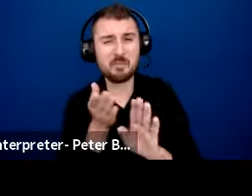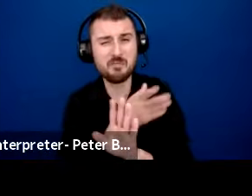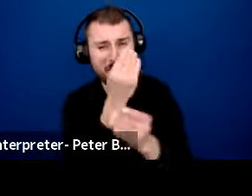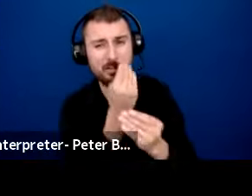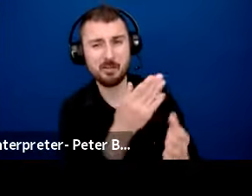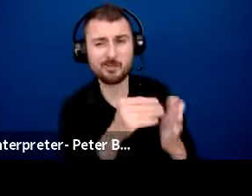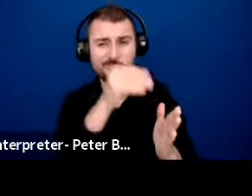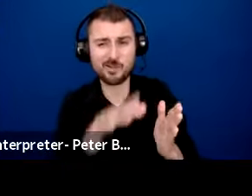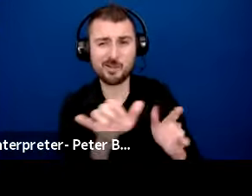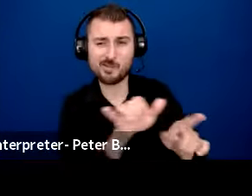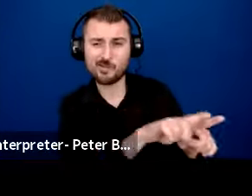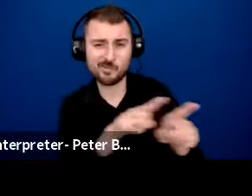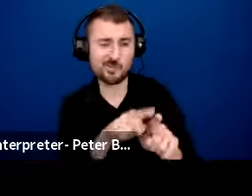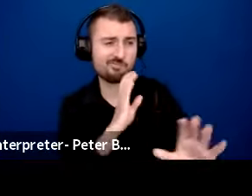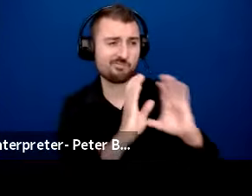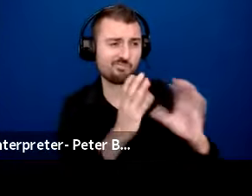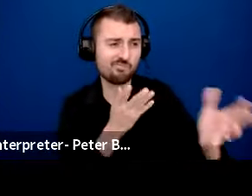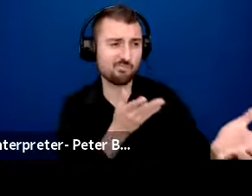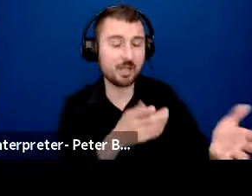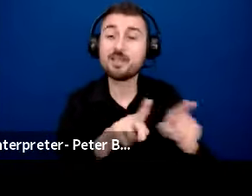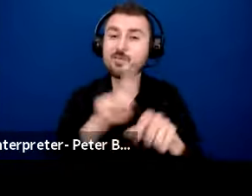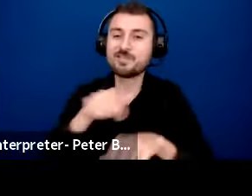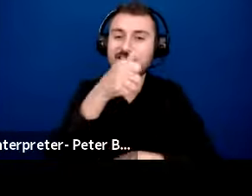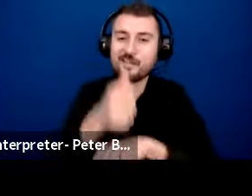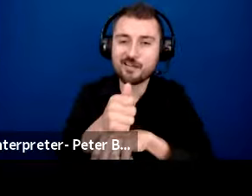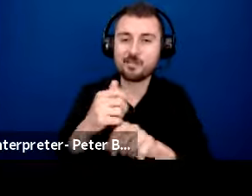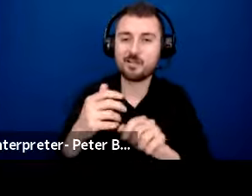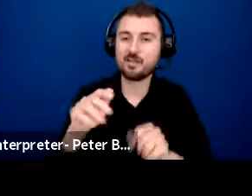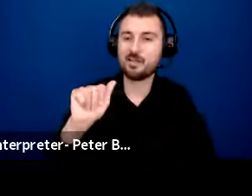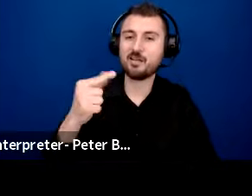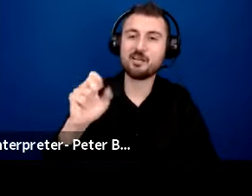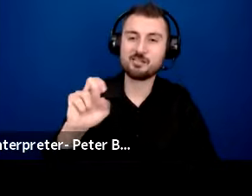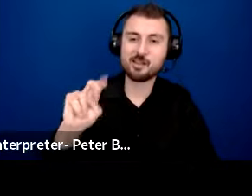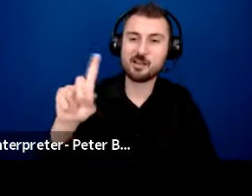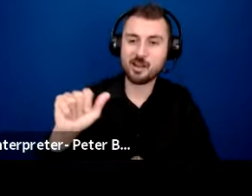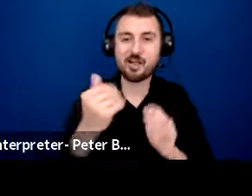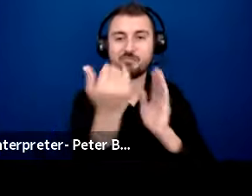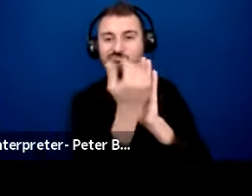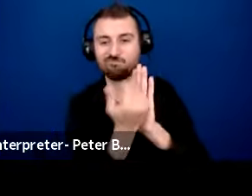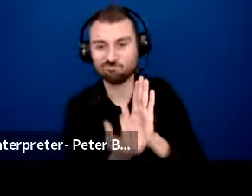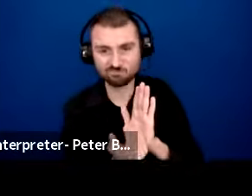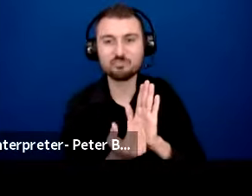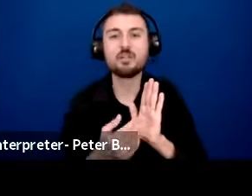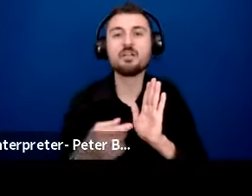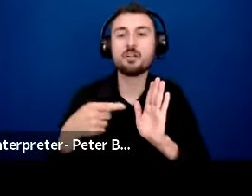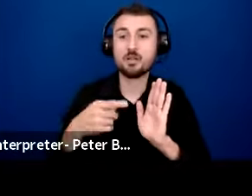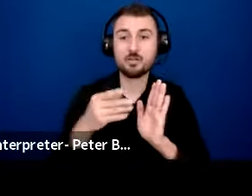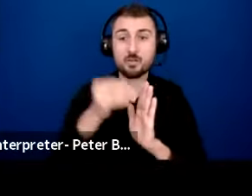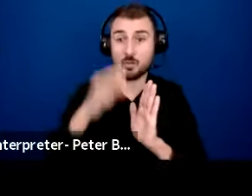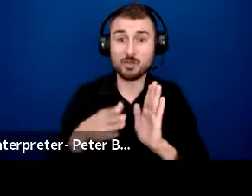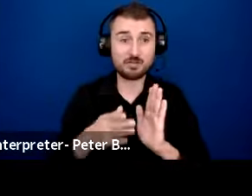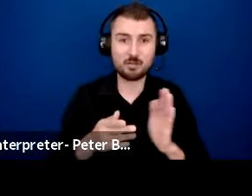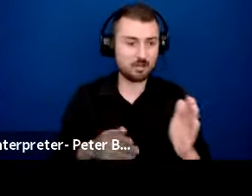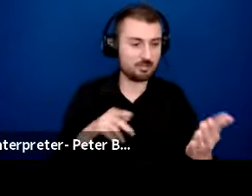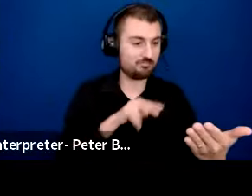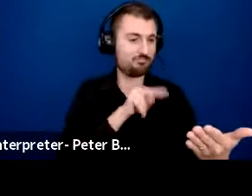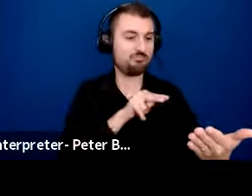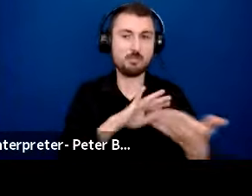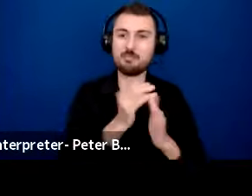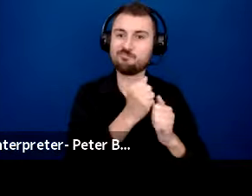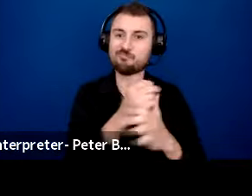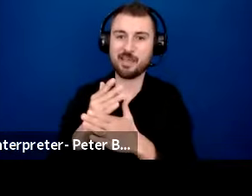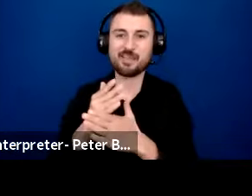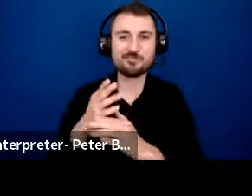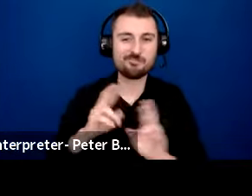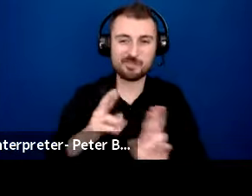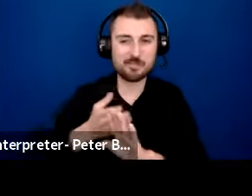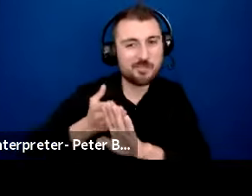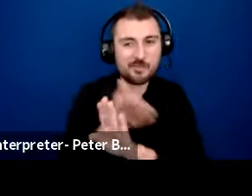And then also remind your students of the sessions. Utilize announcements in canvas and the dates of times if there is any pre or post work let the students know ahead of time too